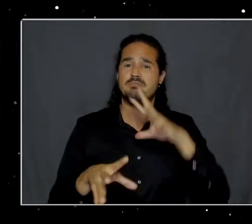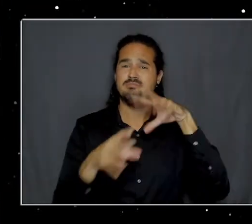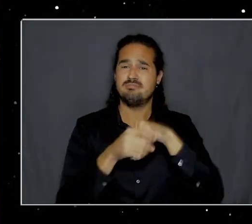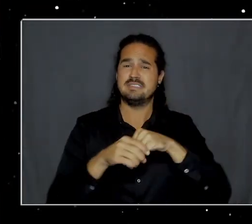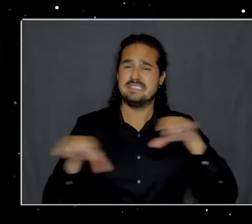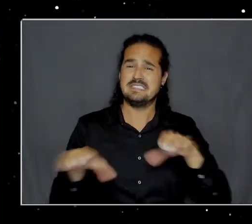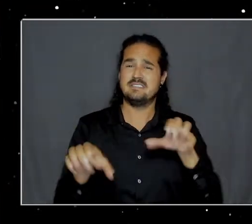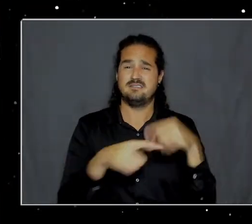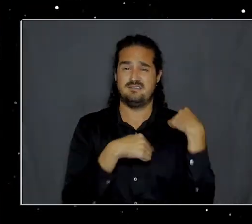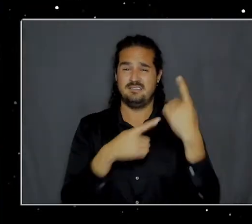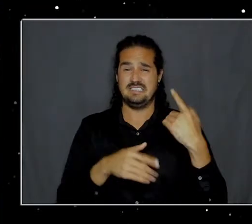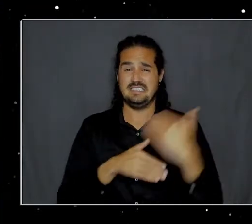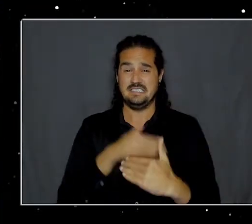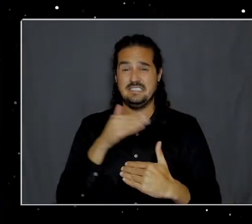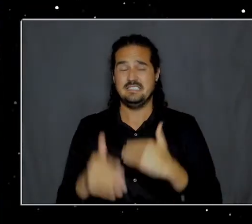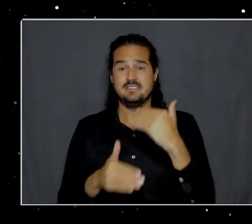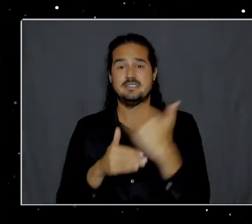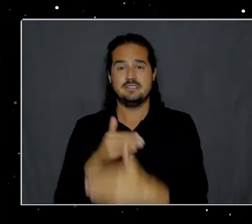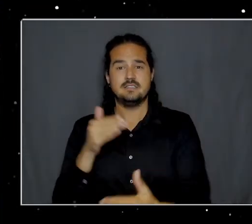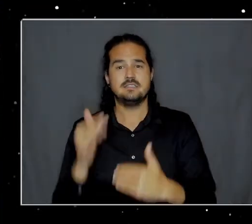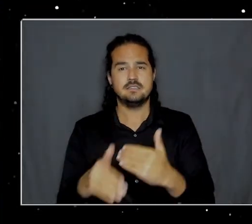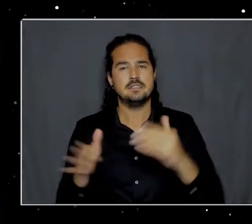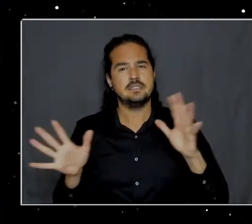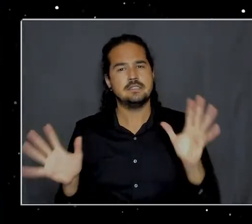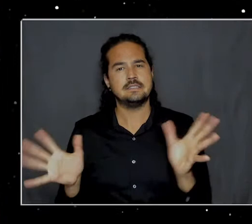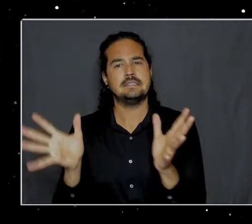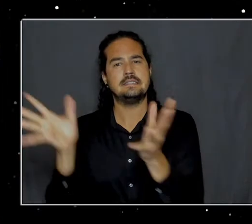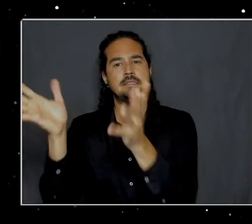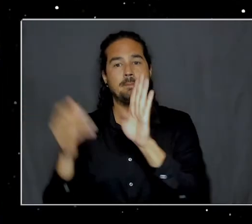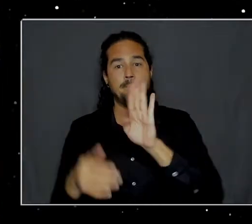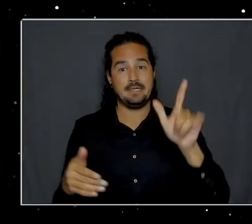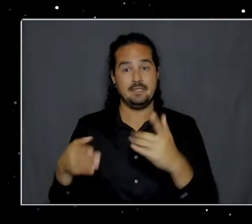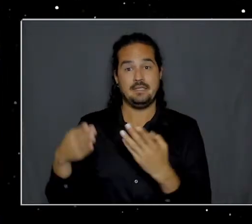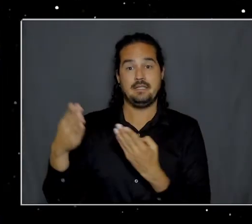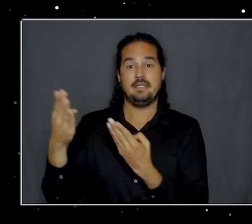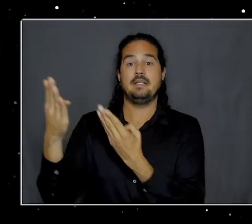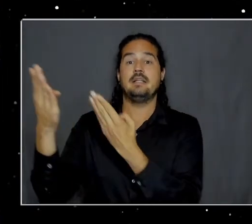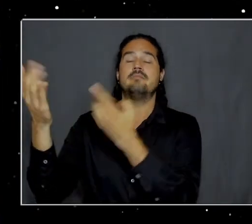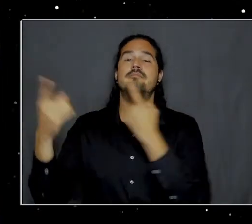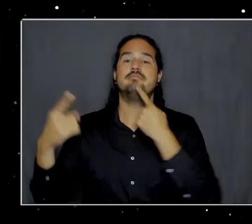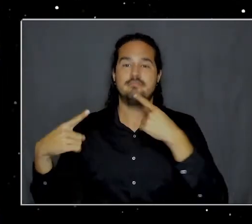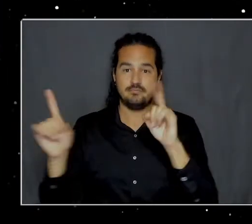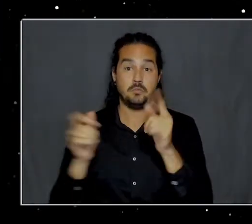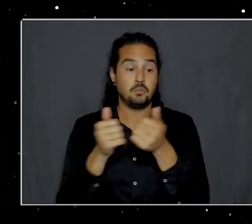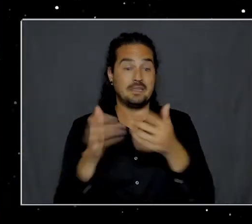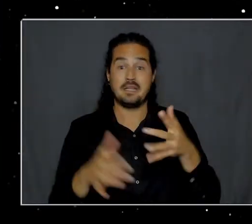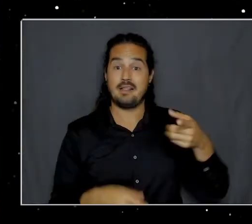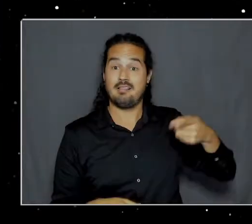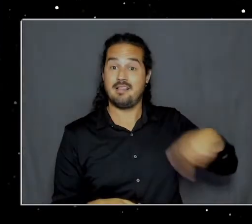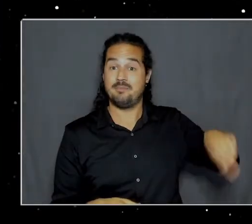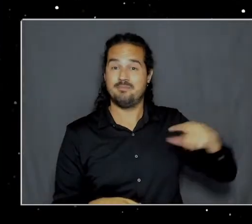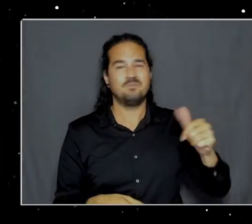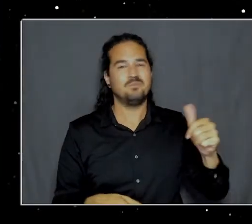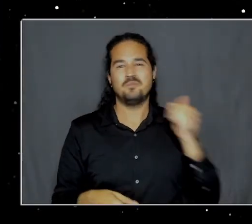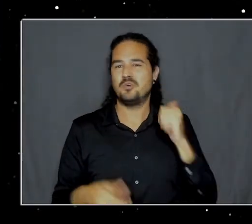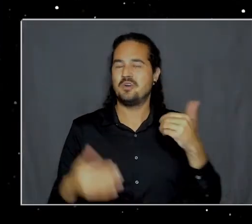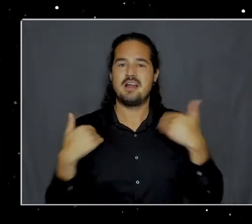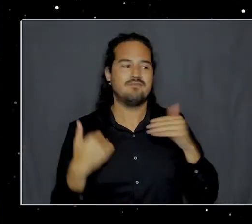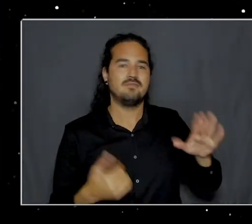WAY, MOST DEFINITELY TOOK THESE BILLS TO THE FINISH LINE. WITHOUT THEM, WE WOULDN'T HAVE HAD THAT VOICE IN THE ROOM.